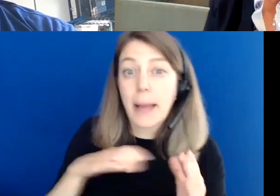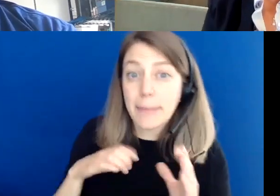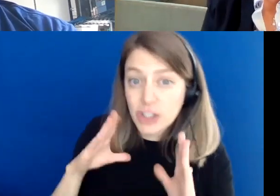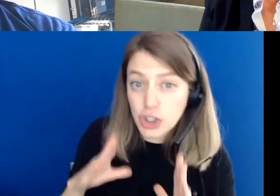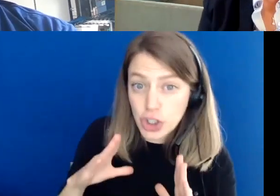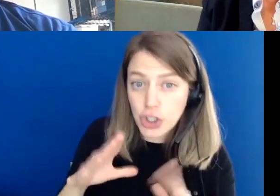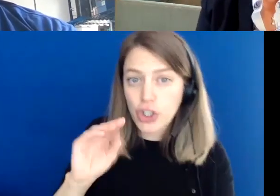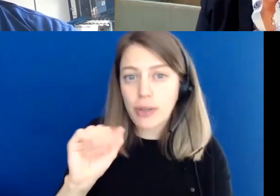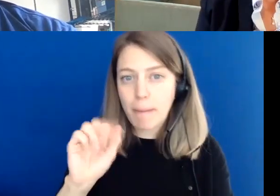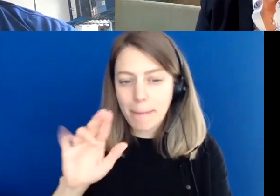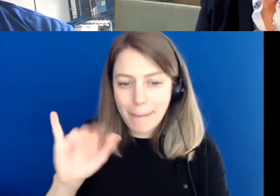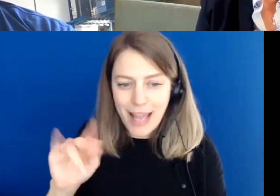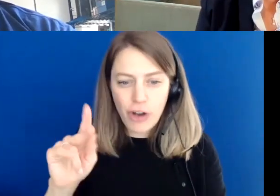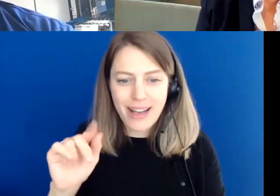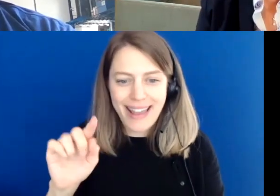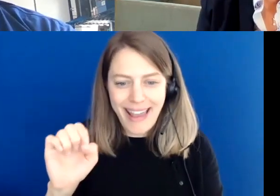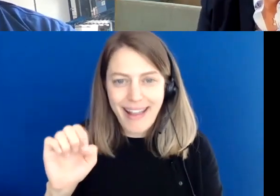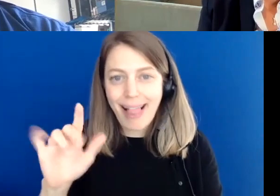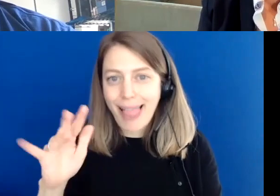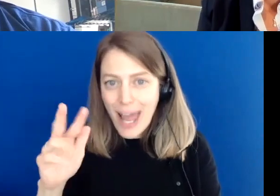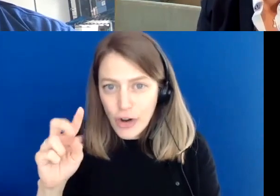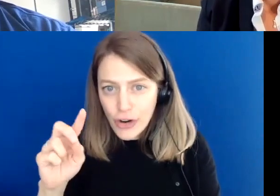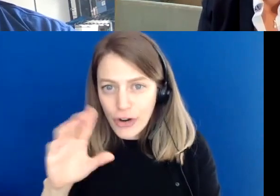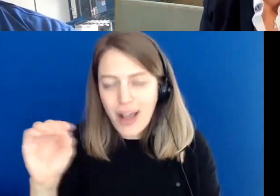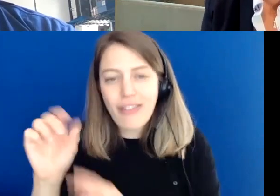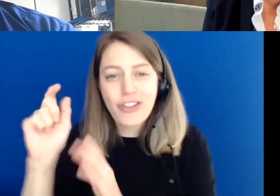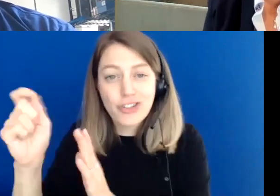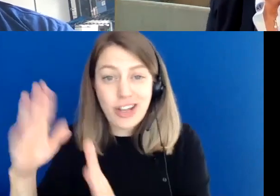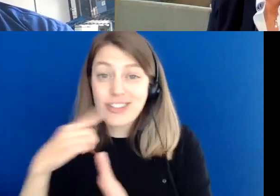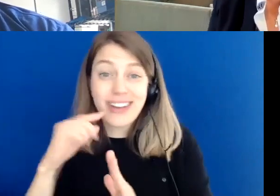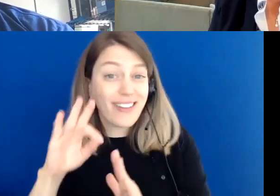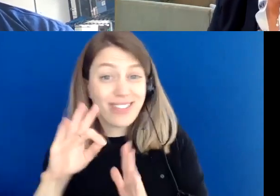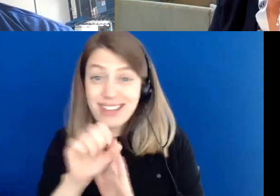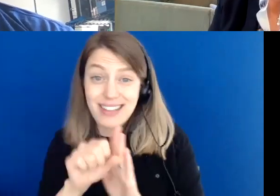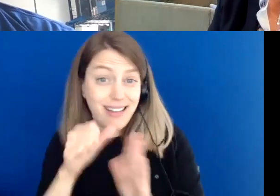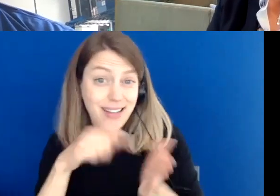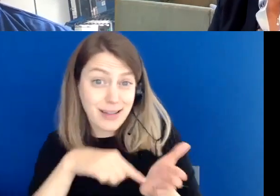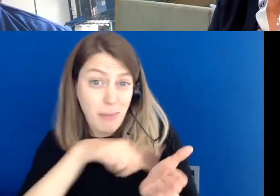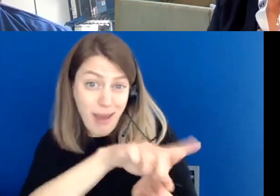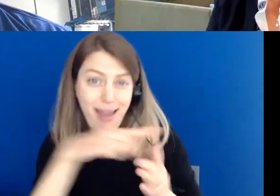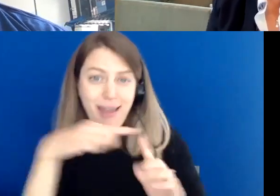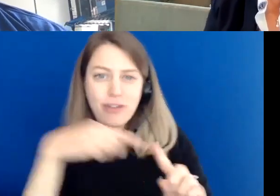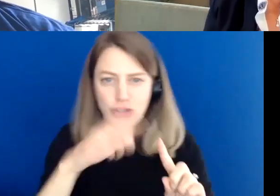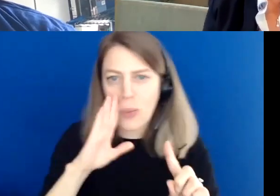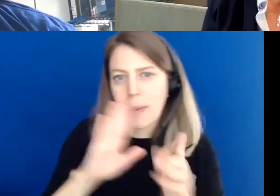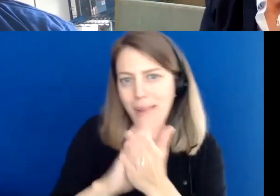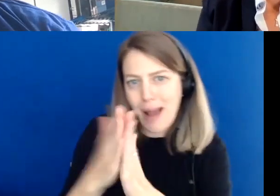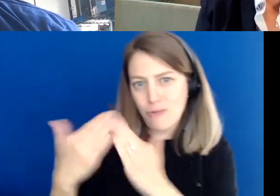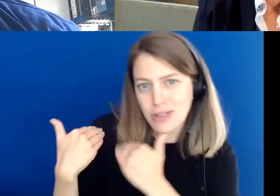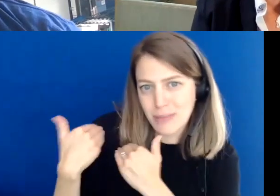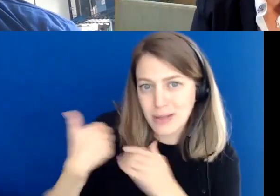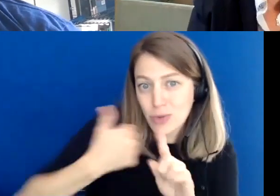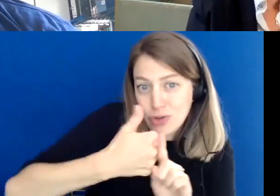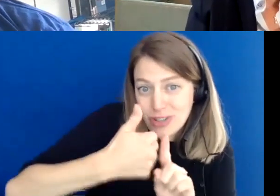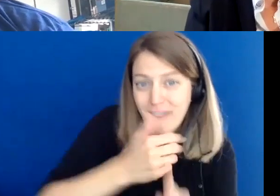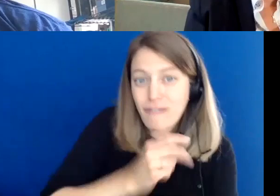The judge said that if the State didn't pay the legal fees, she would have to be responsible herself.